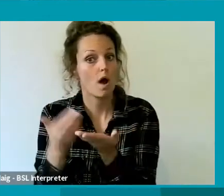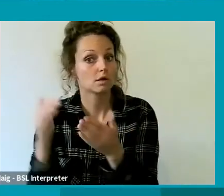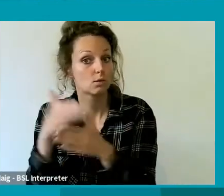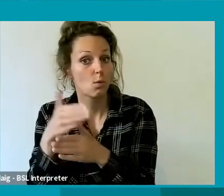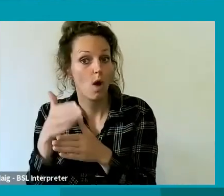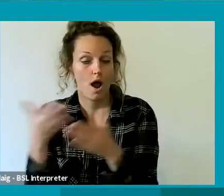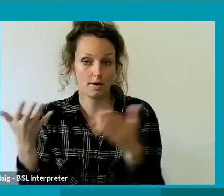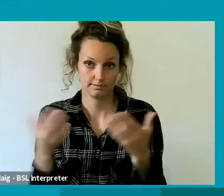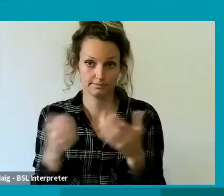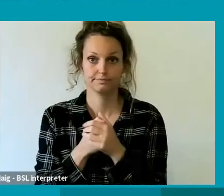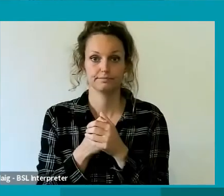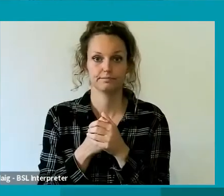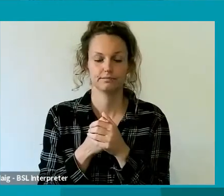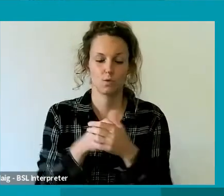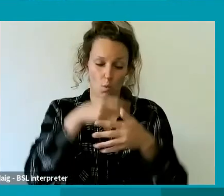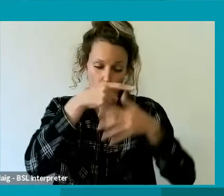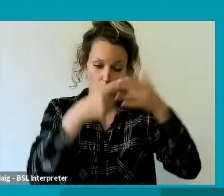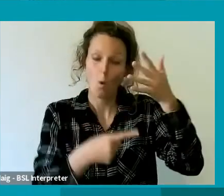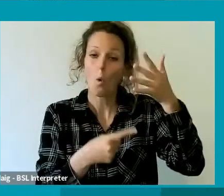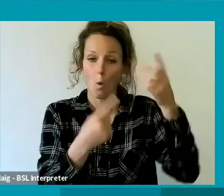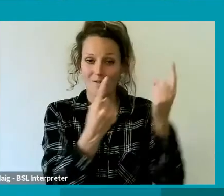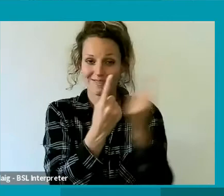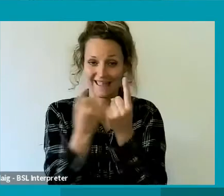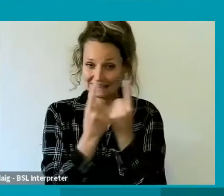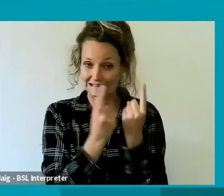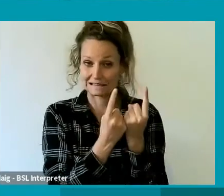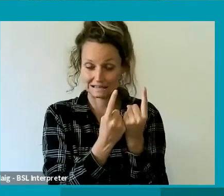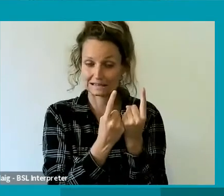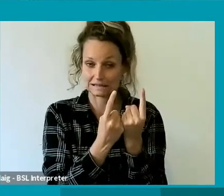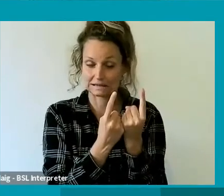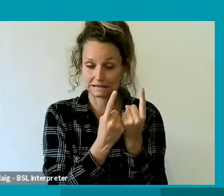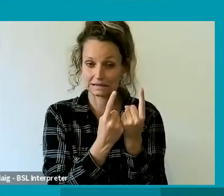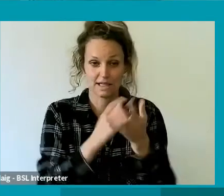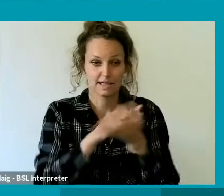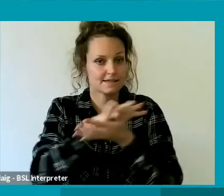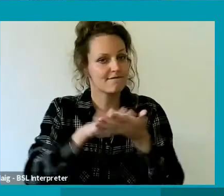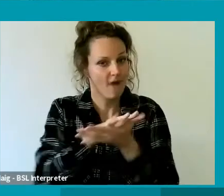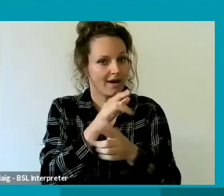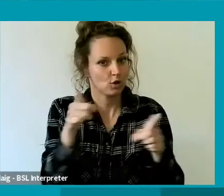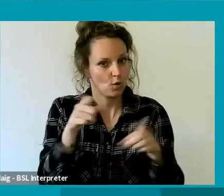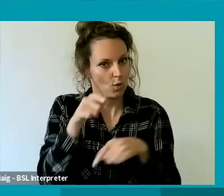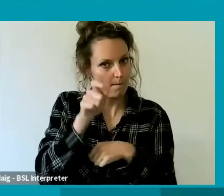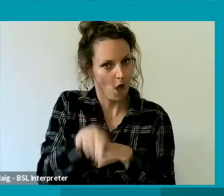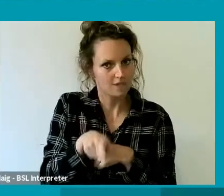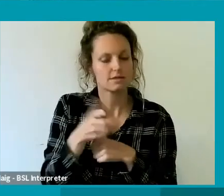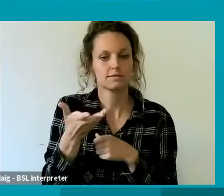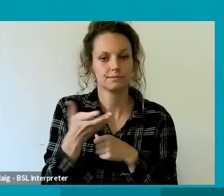So all these things define you as a person, so. This slide rates its distinct